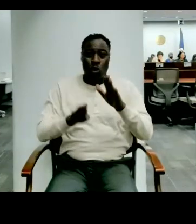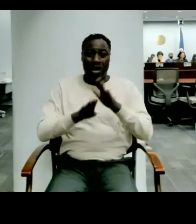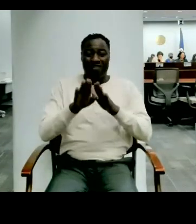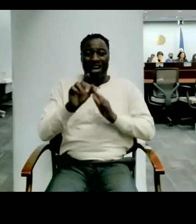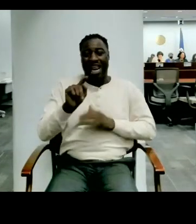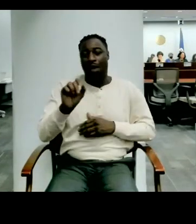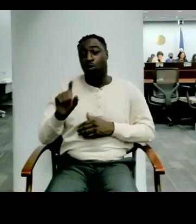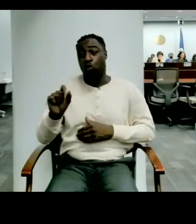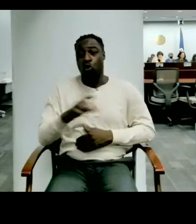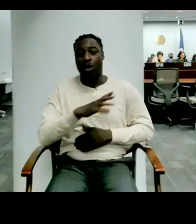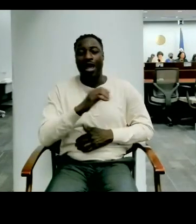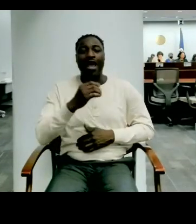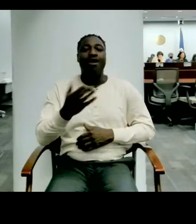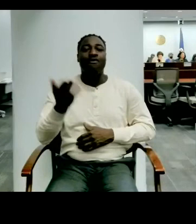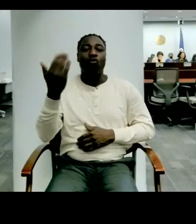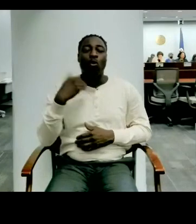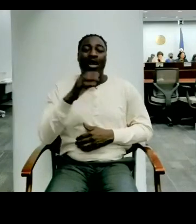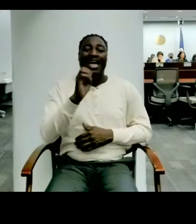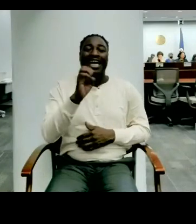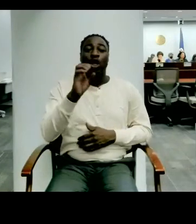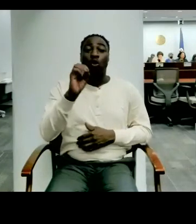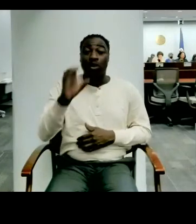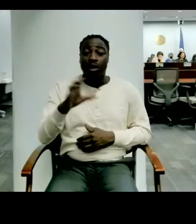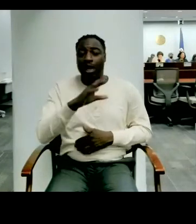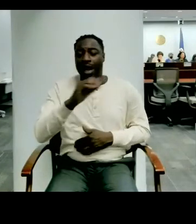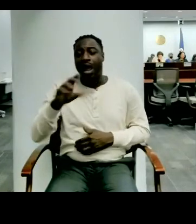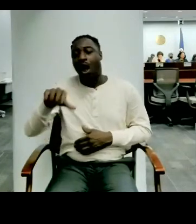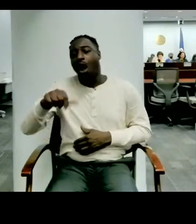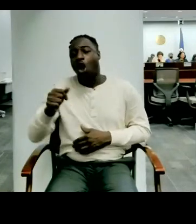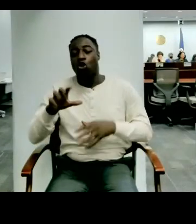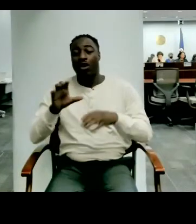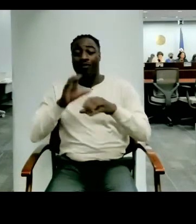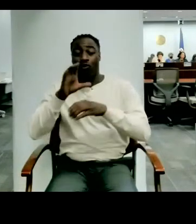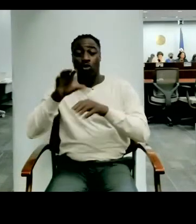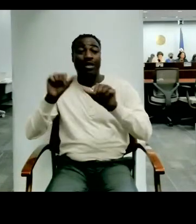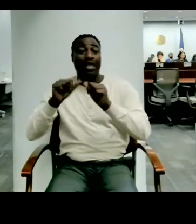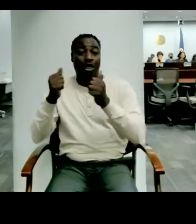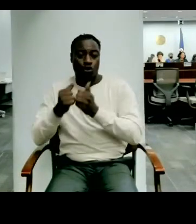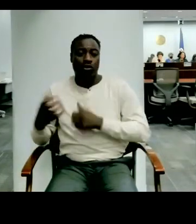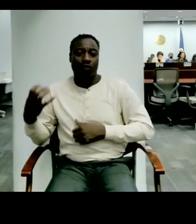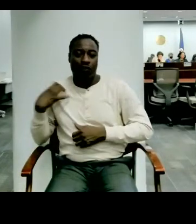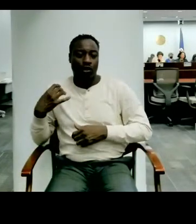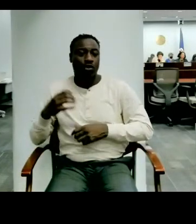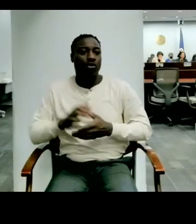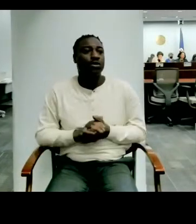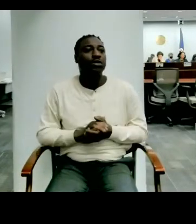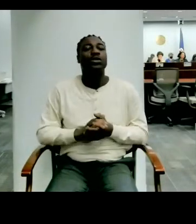as well former both EEOC and other enforcement agency officials. As you might imagine,